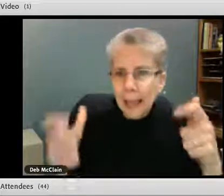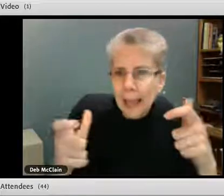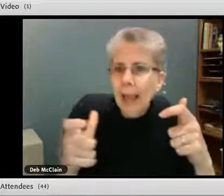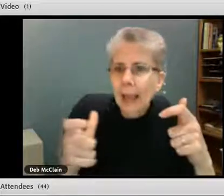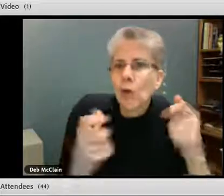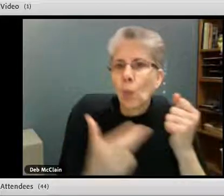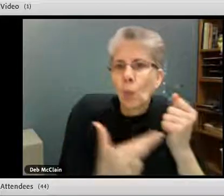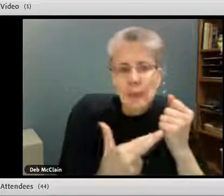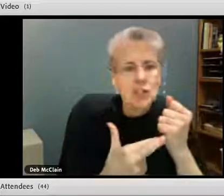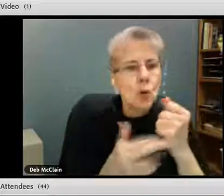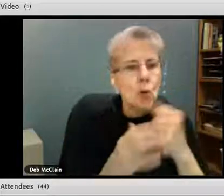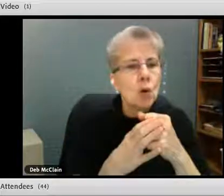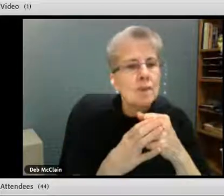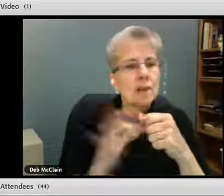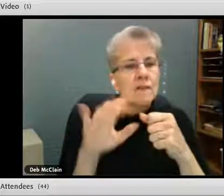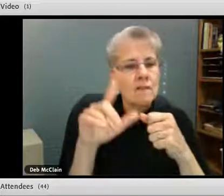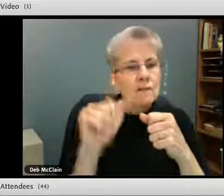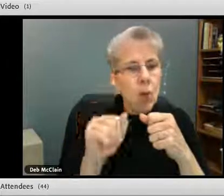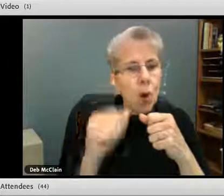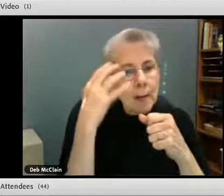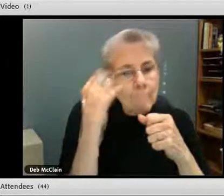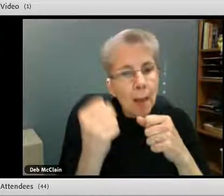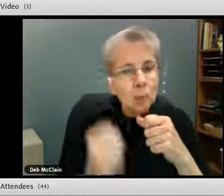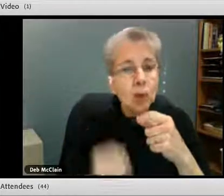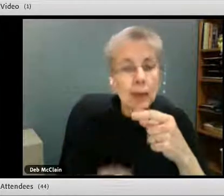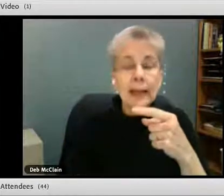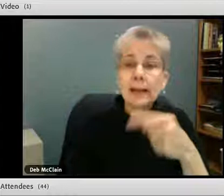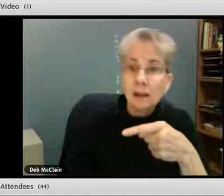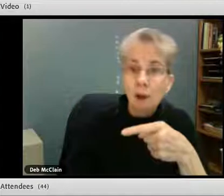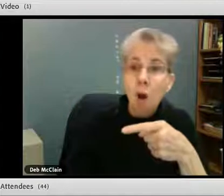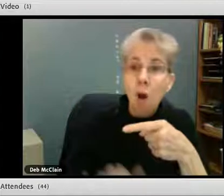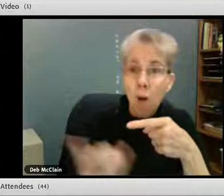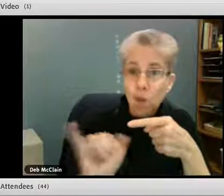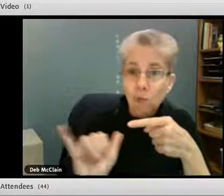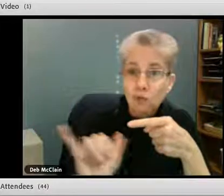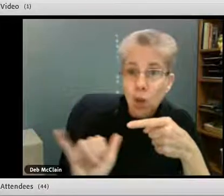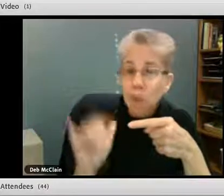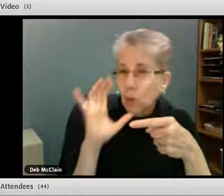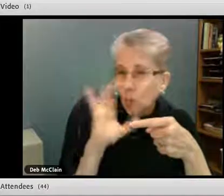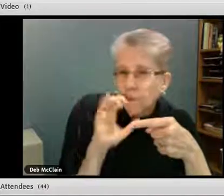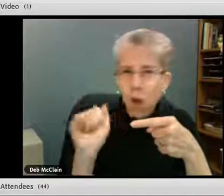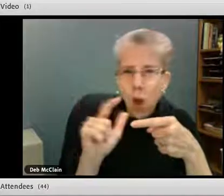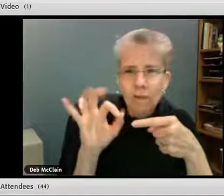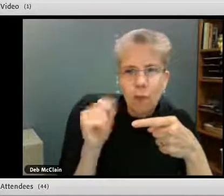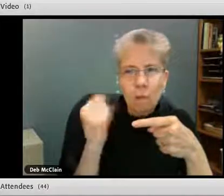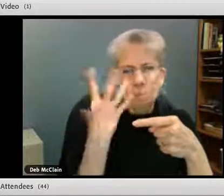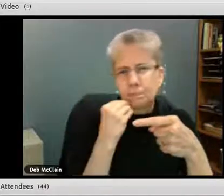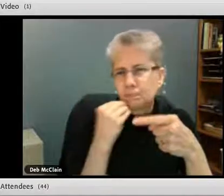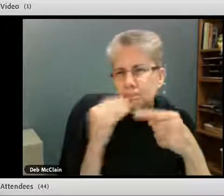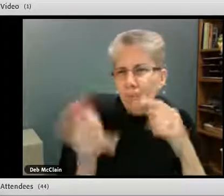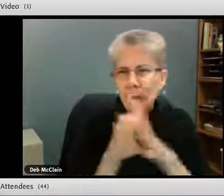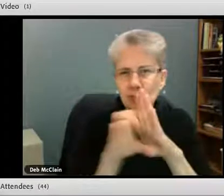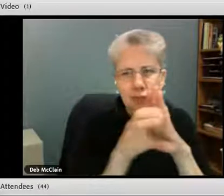especially if you're looking at all of Florida, just amazing photos. I have a problem with these sites because I get lost